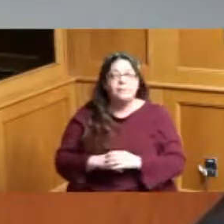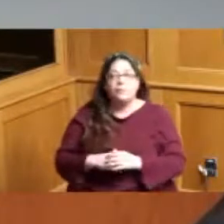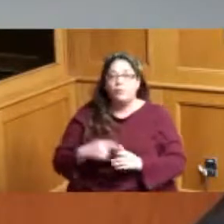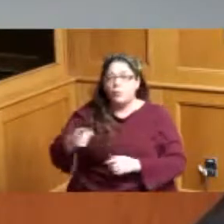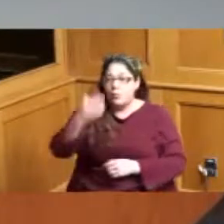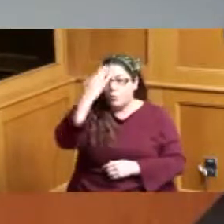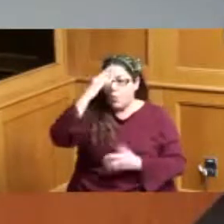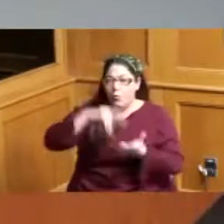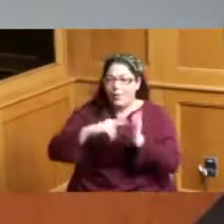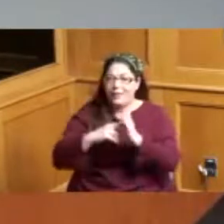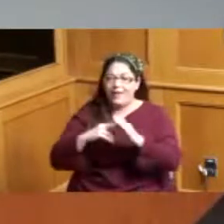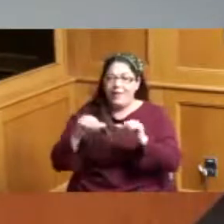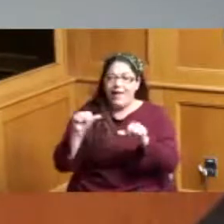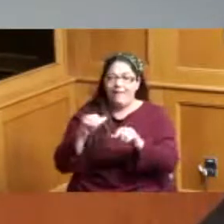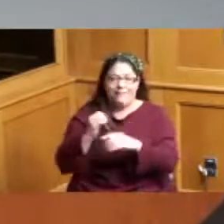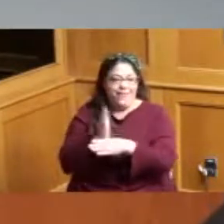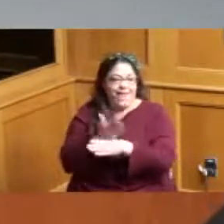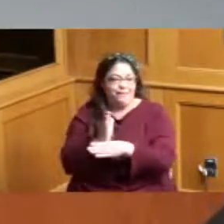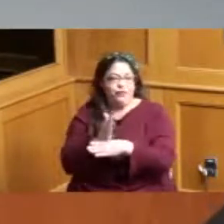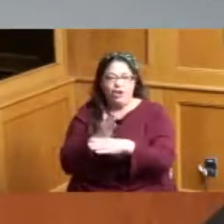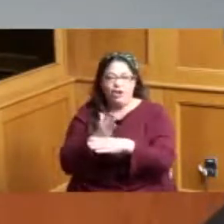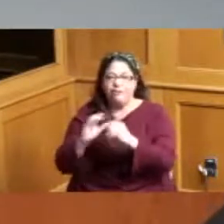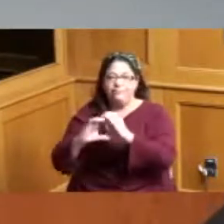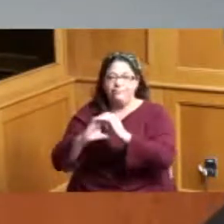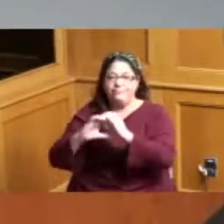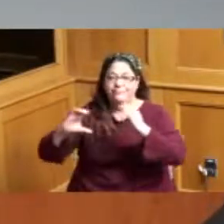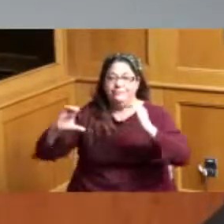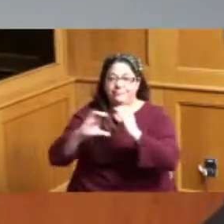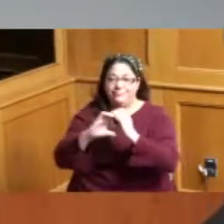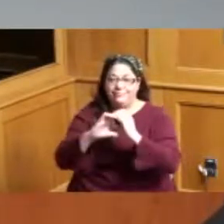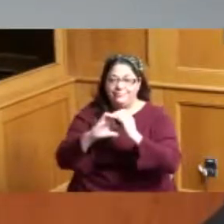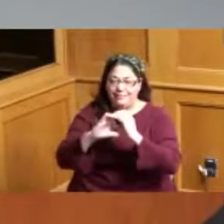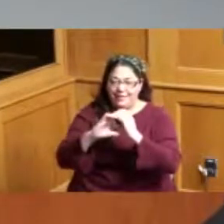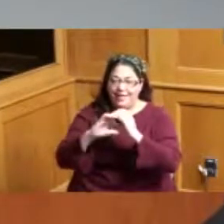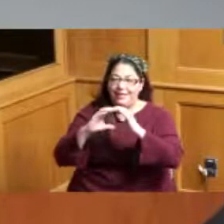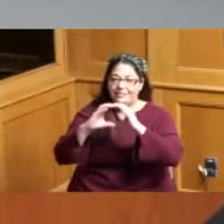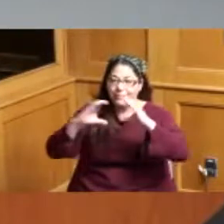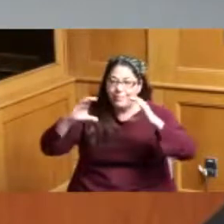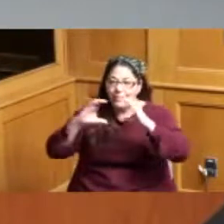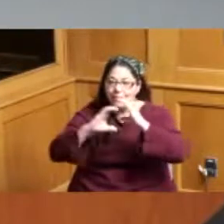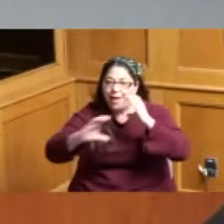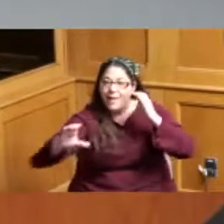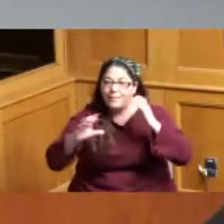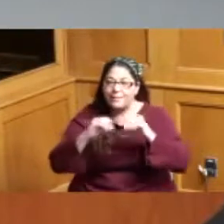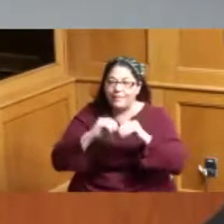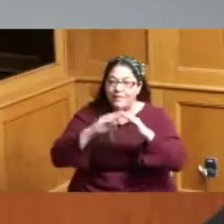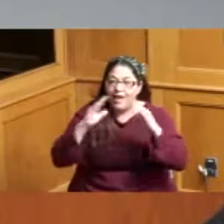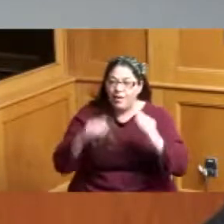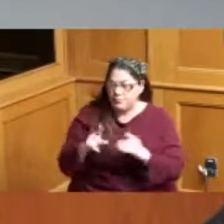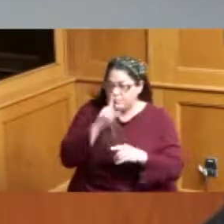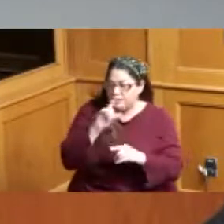know what the average pipe size is in my house and so I think it might be useful and I don't and it's